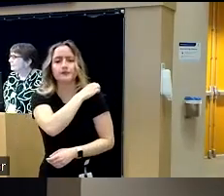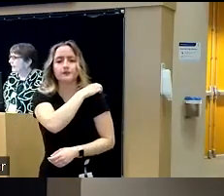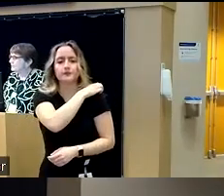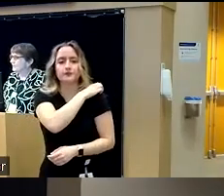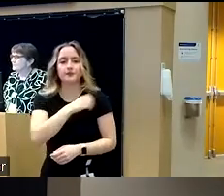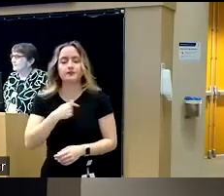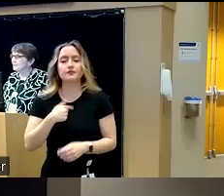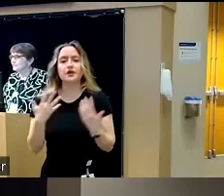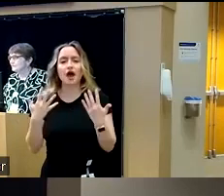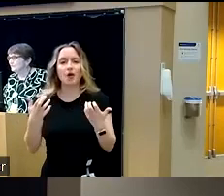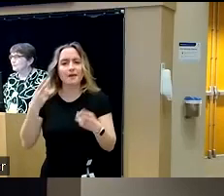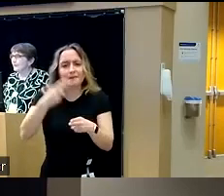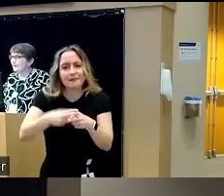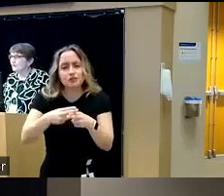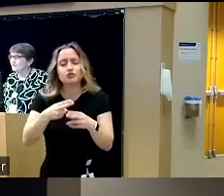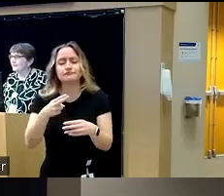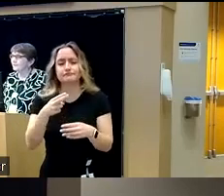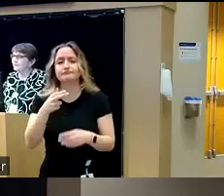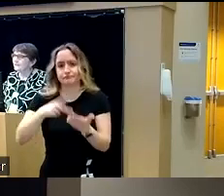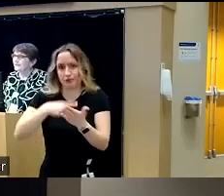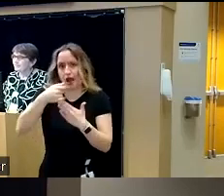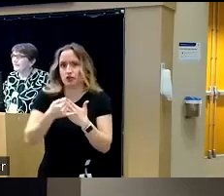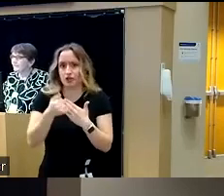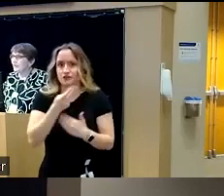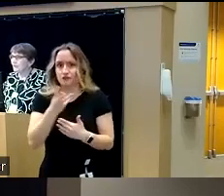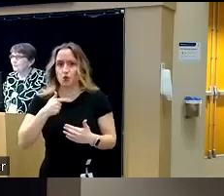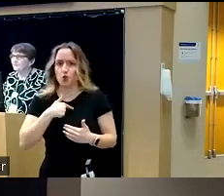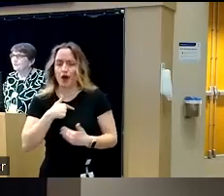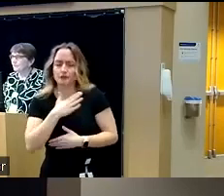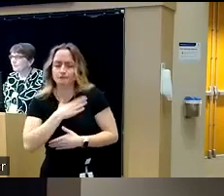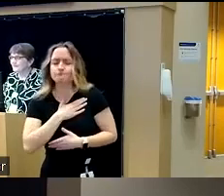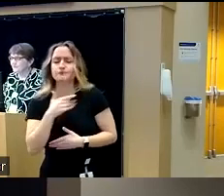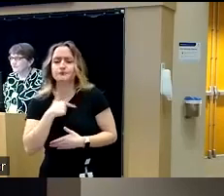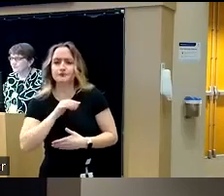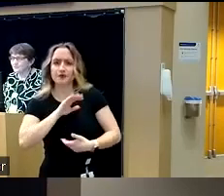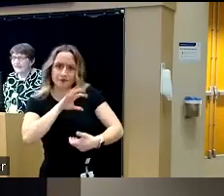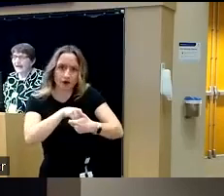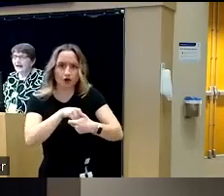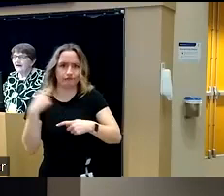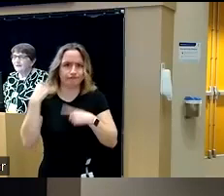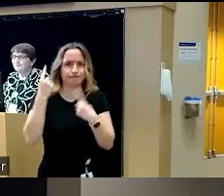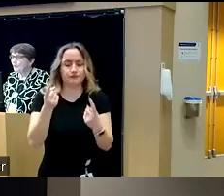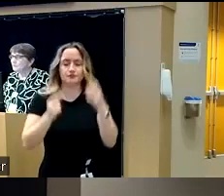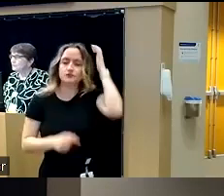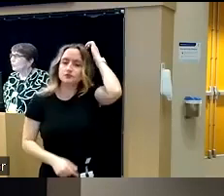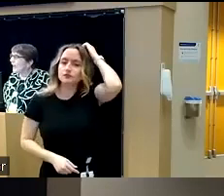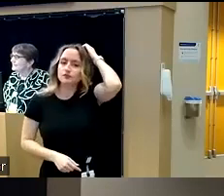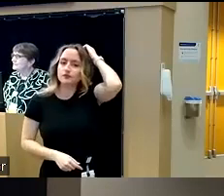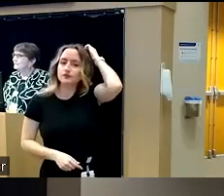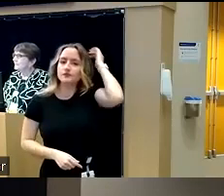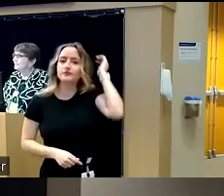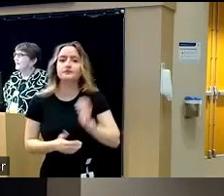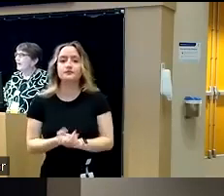projects that are dear to my heart that I've been involved with for many years so why is developing